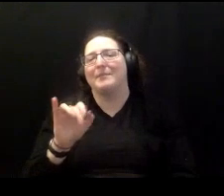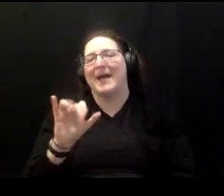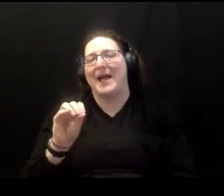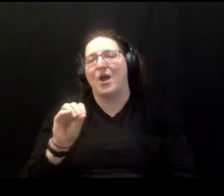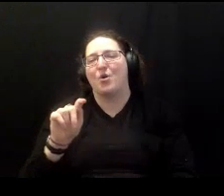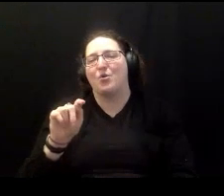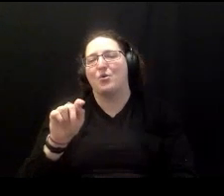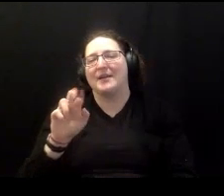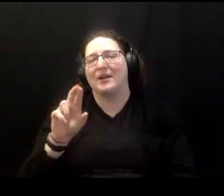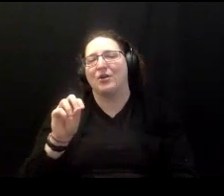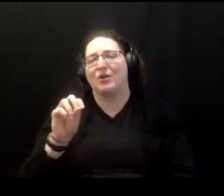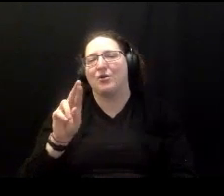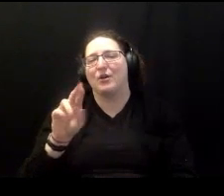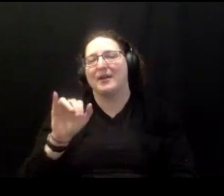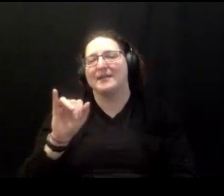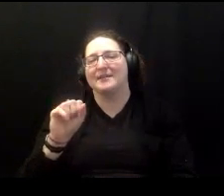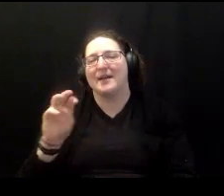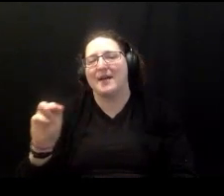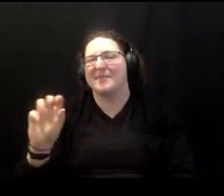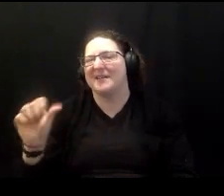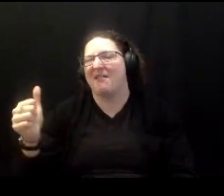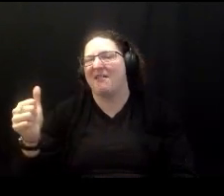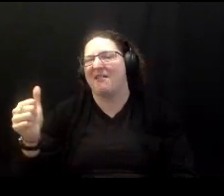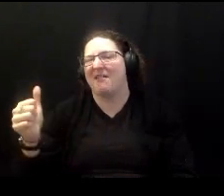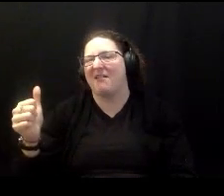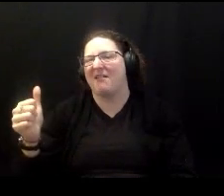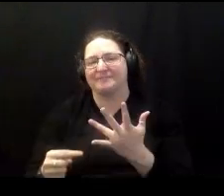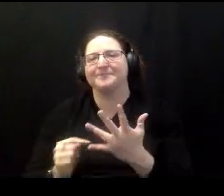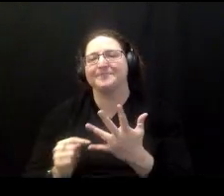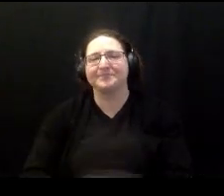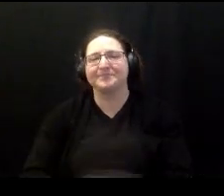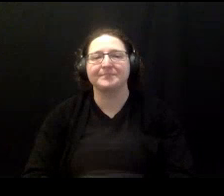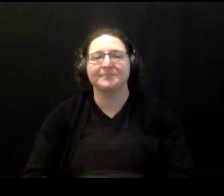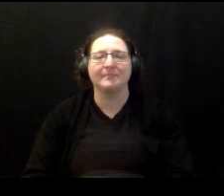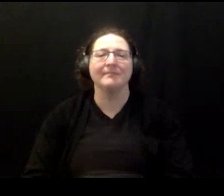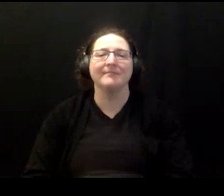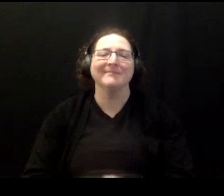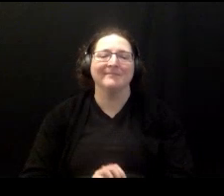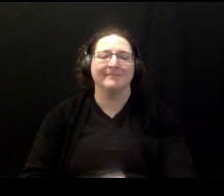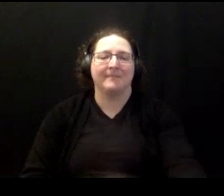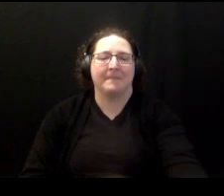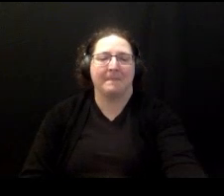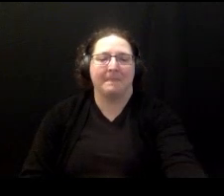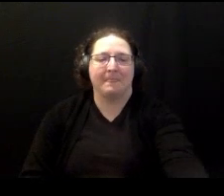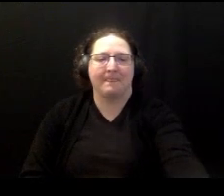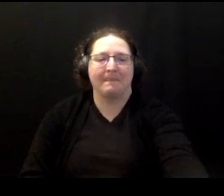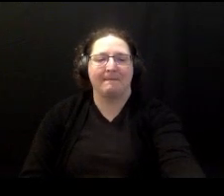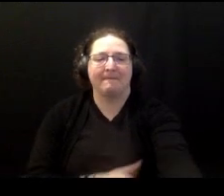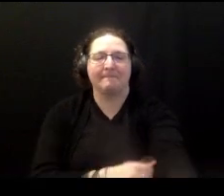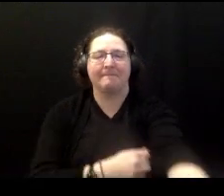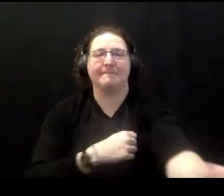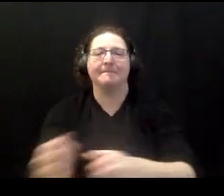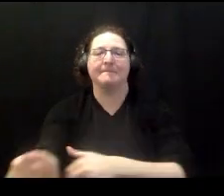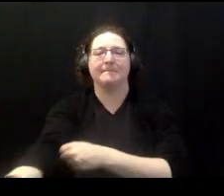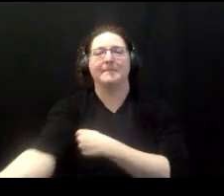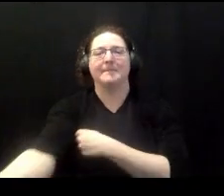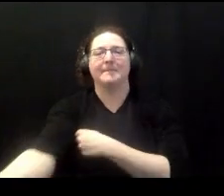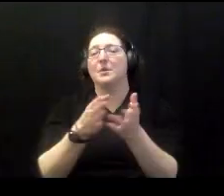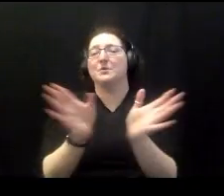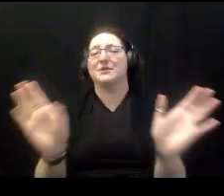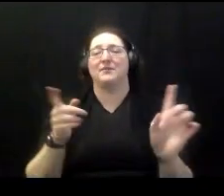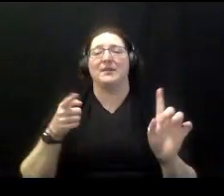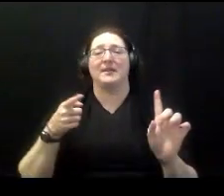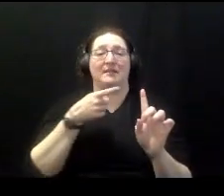So, very generally the goal of the Rhode Island public health risk assessment, why we're